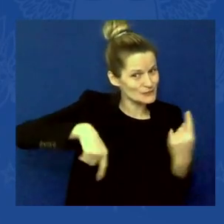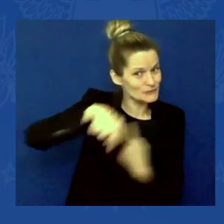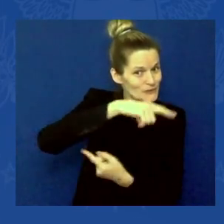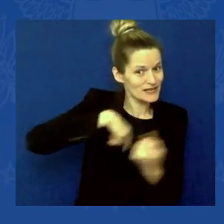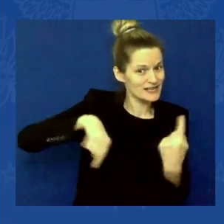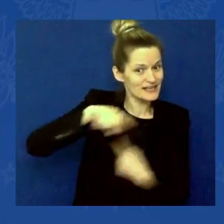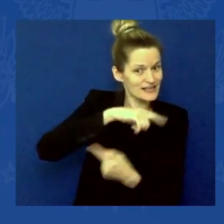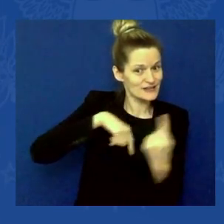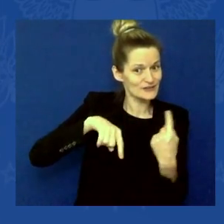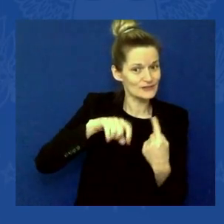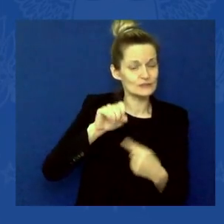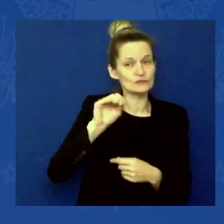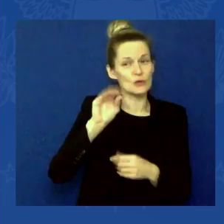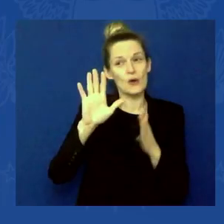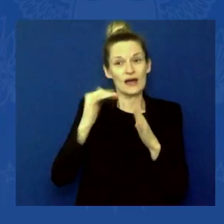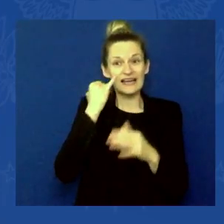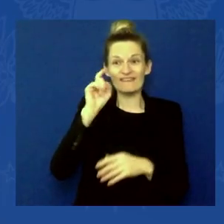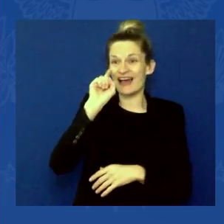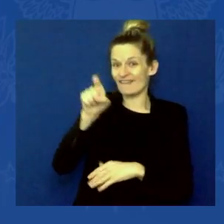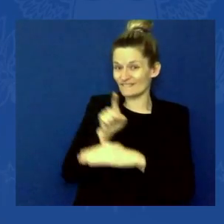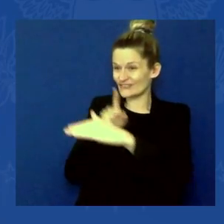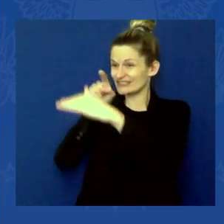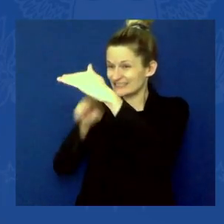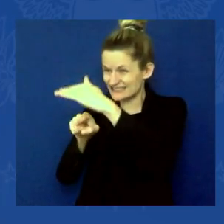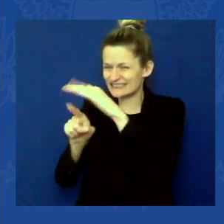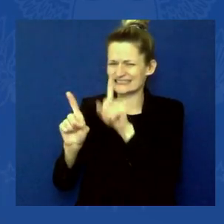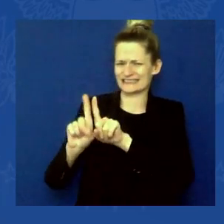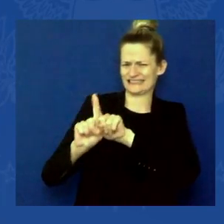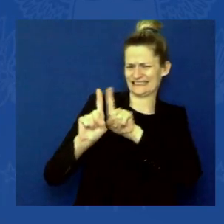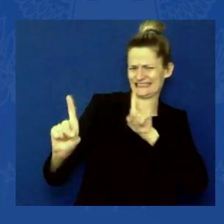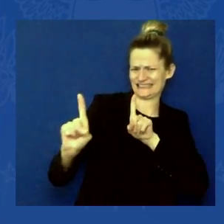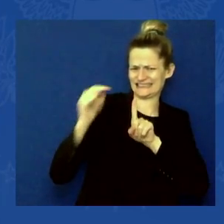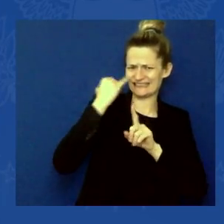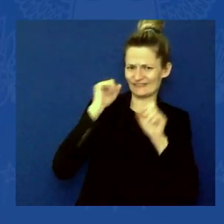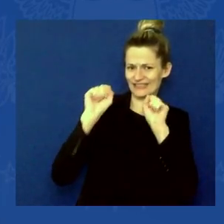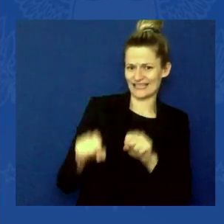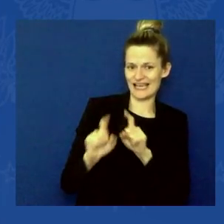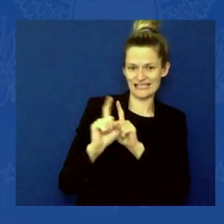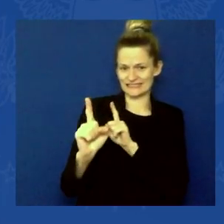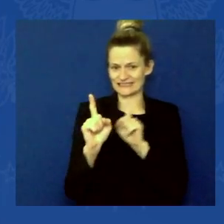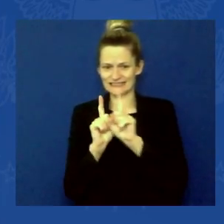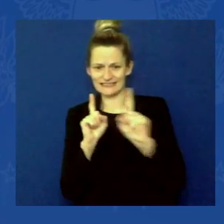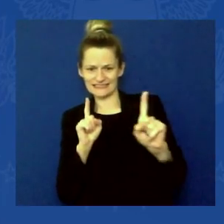don't get caught by the next storm. Get vaccinated. Get vaccinated now.